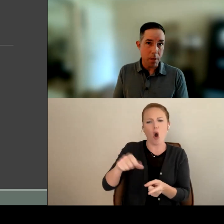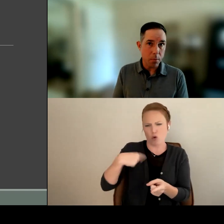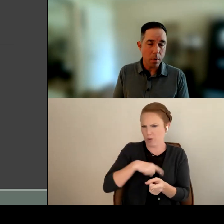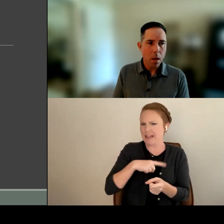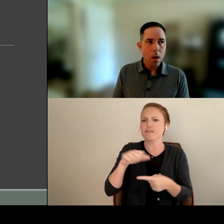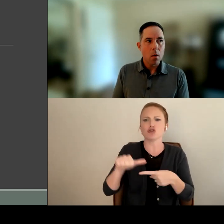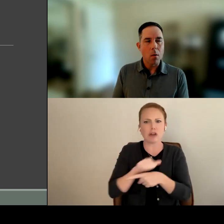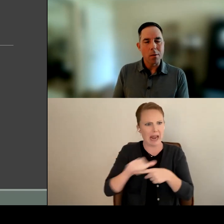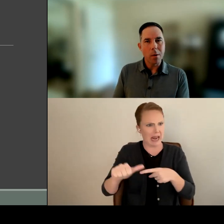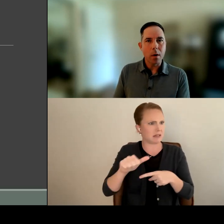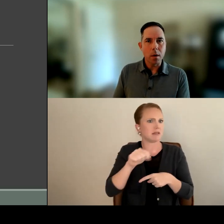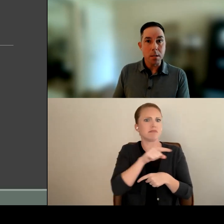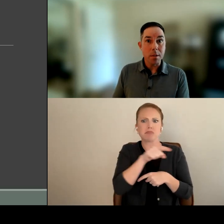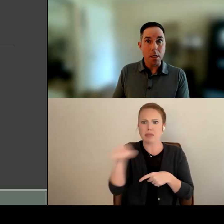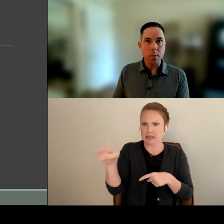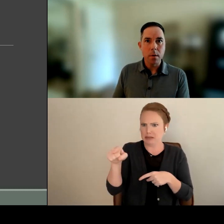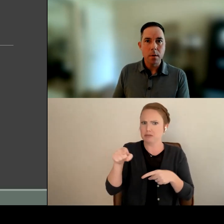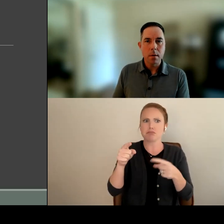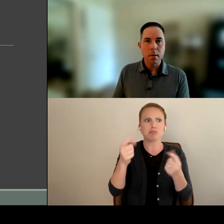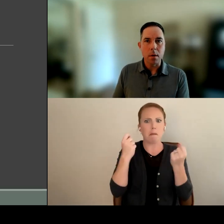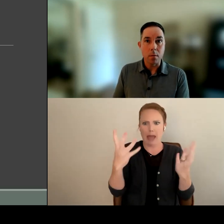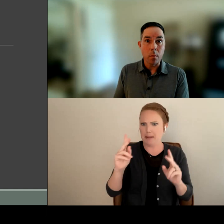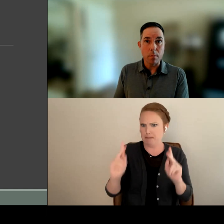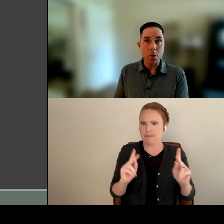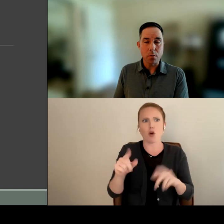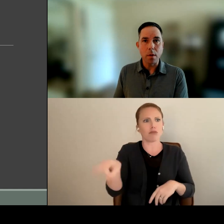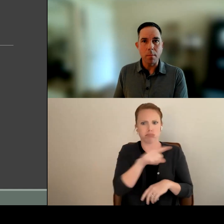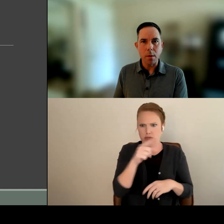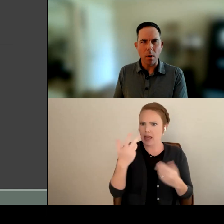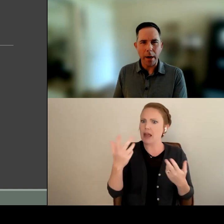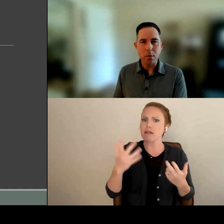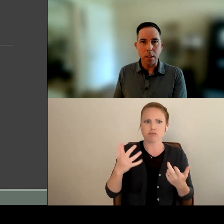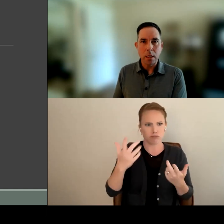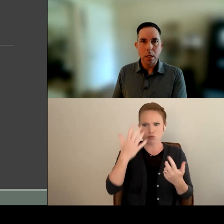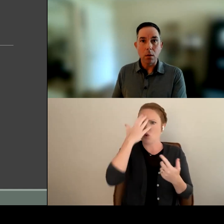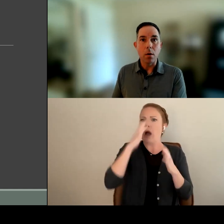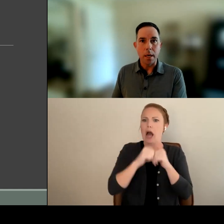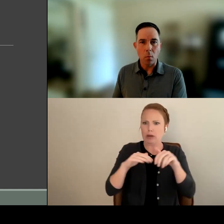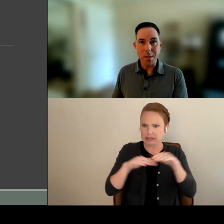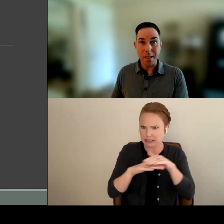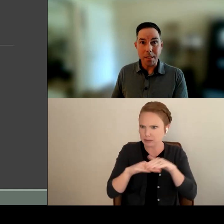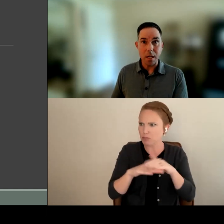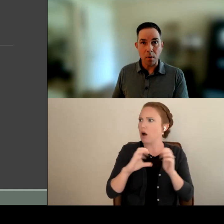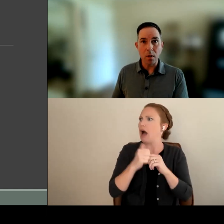of people or do we want to look at some assessment? Do we want to make sure that people are actually learning and what does the assessment look like?